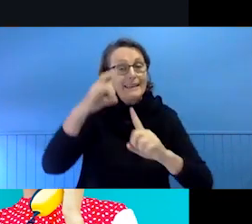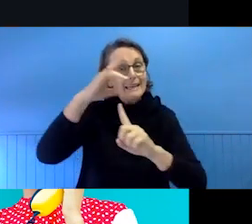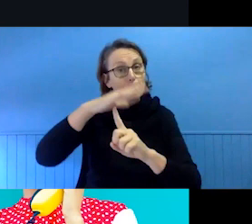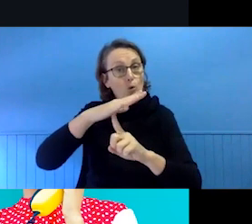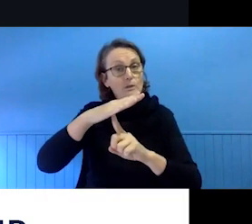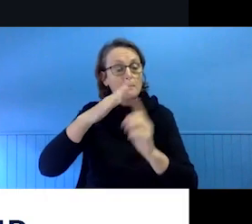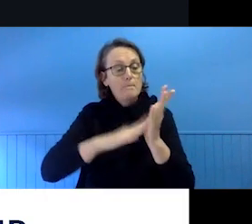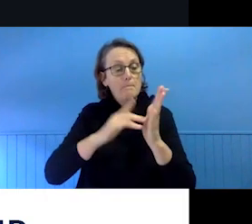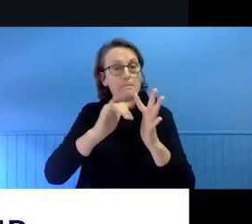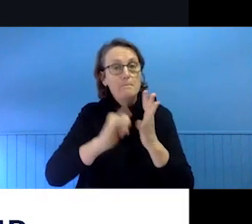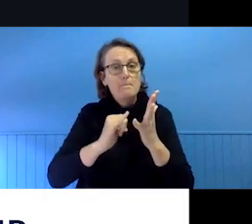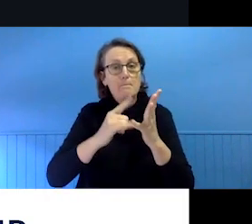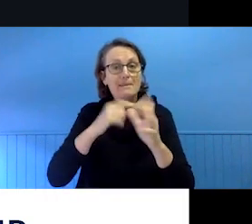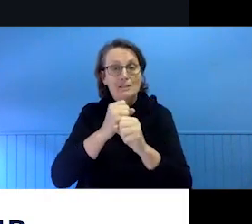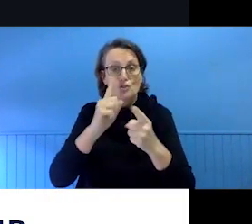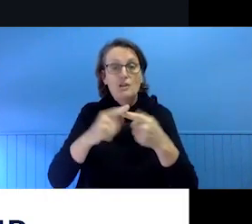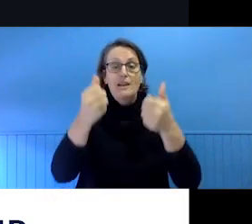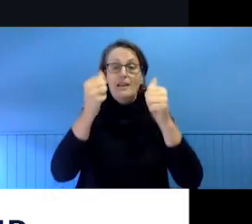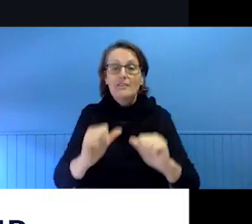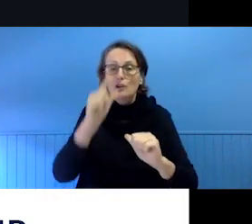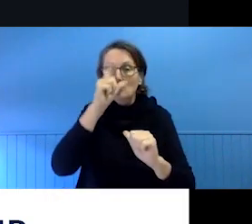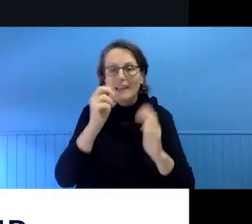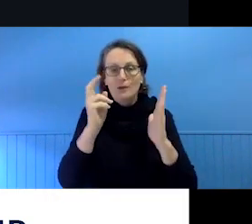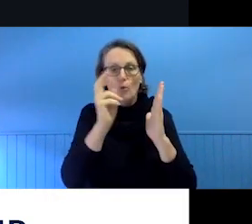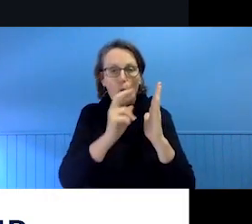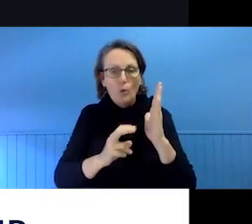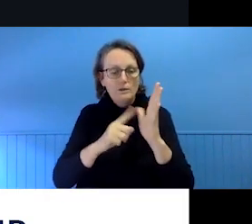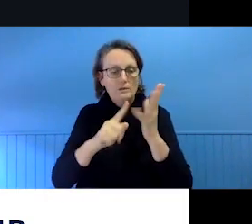then want to go through and do an audit of all of your messaging, all